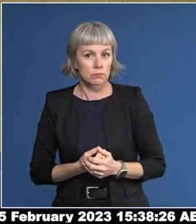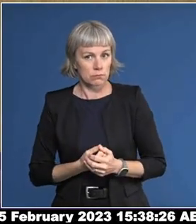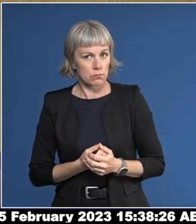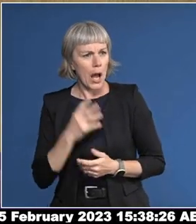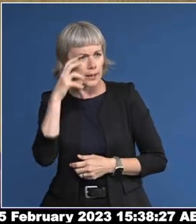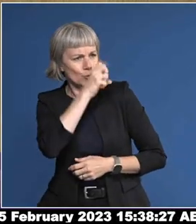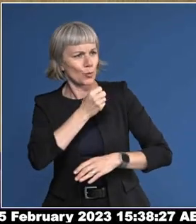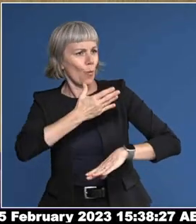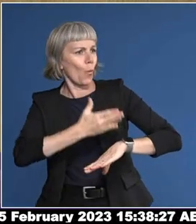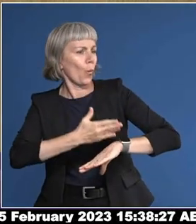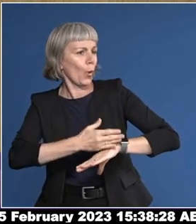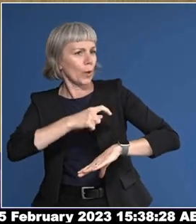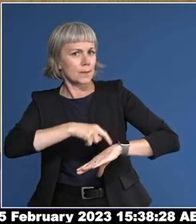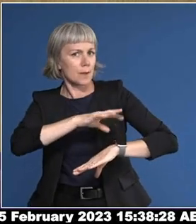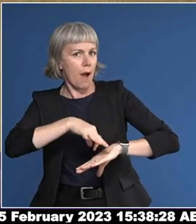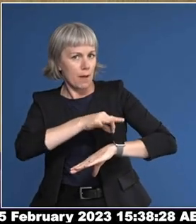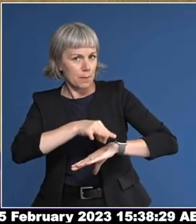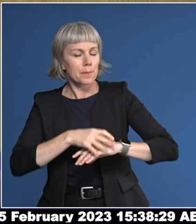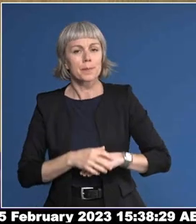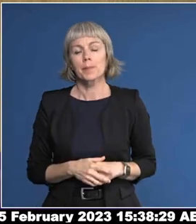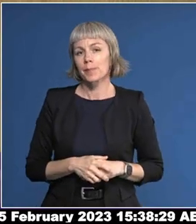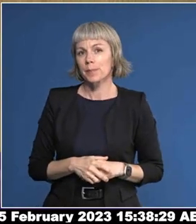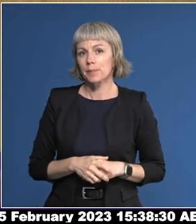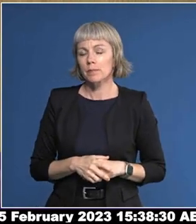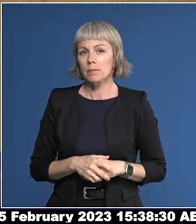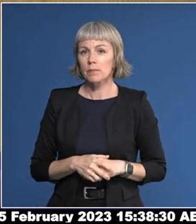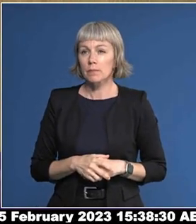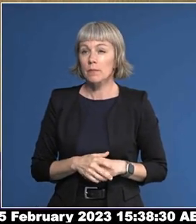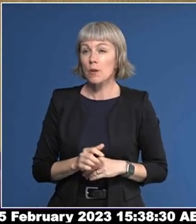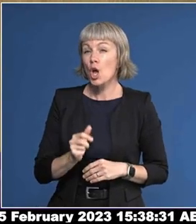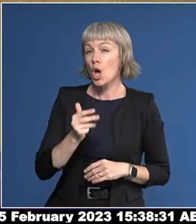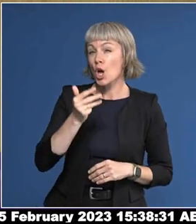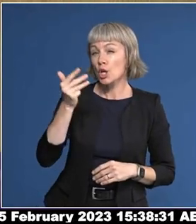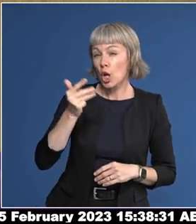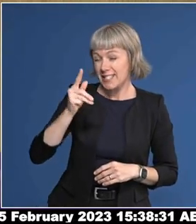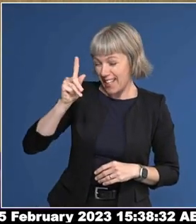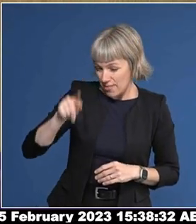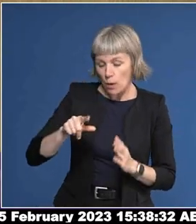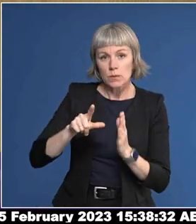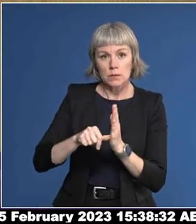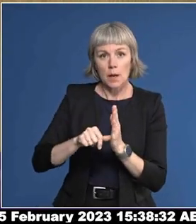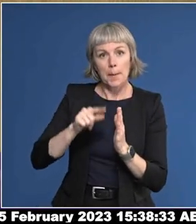And that its been completed over 19,000 times in this last 12 months by disability